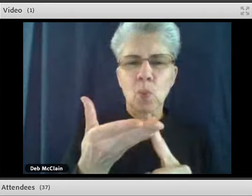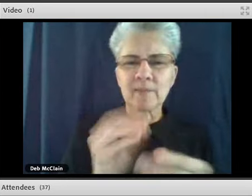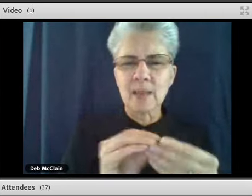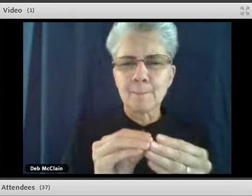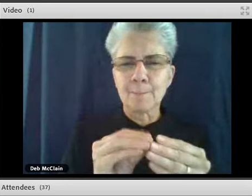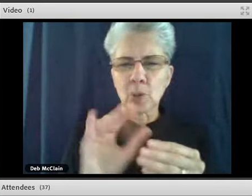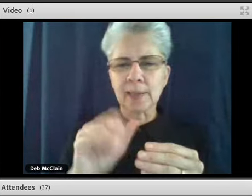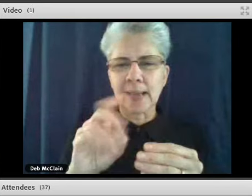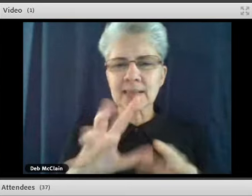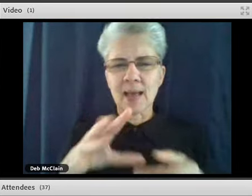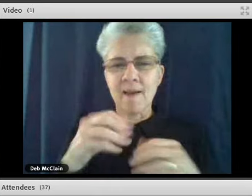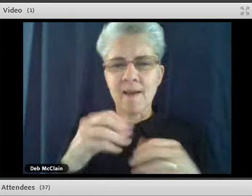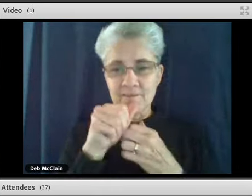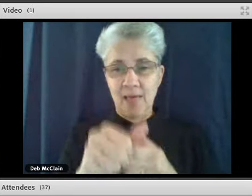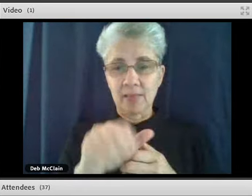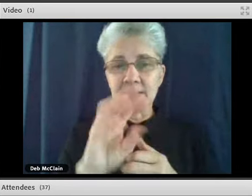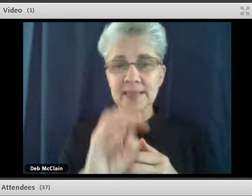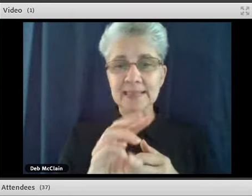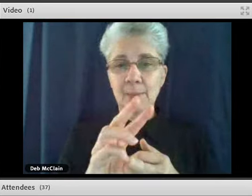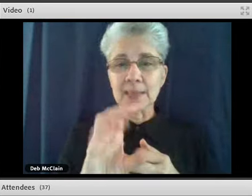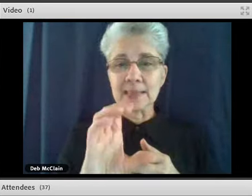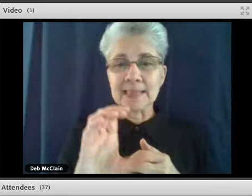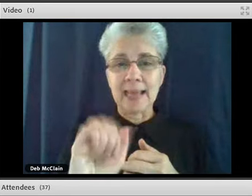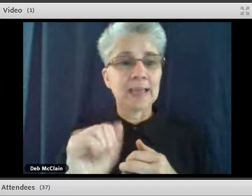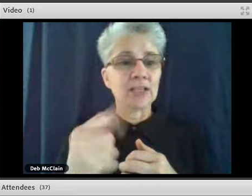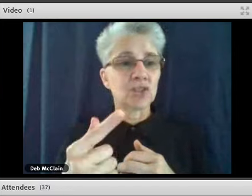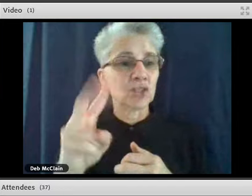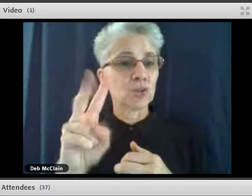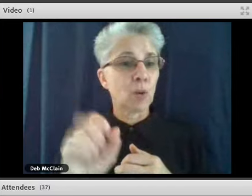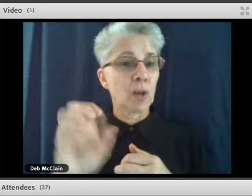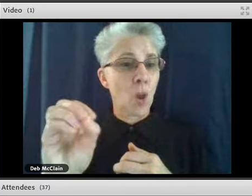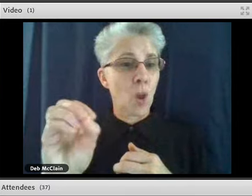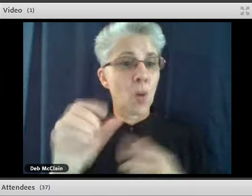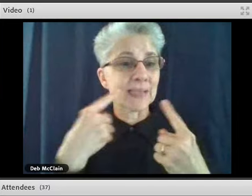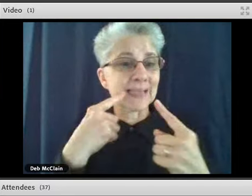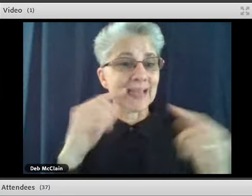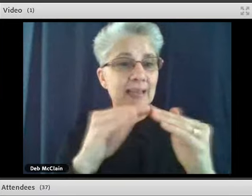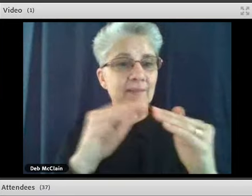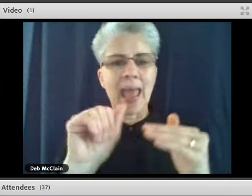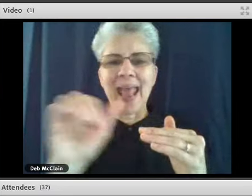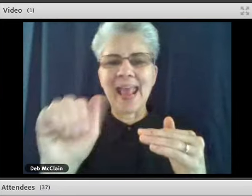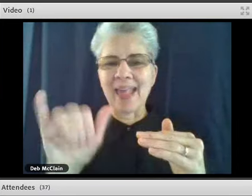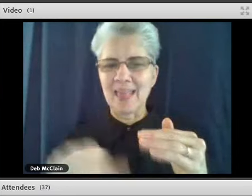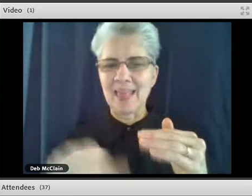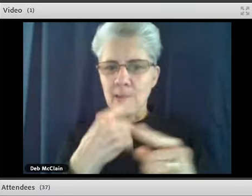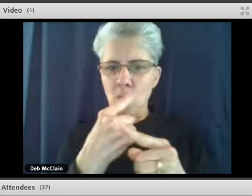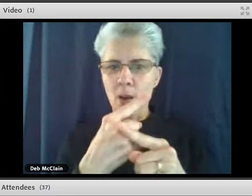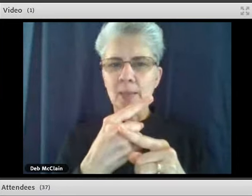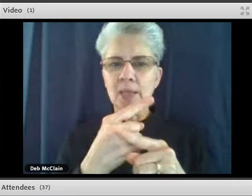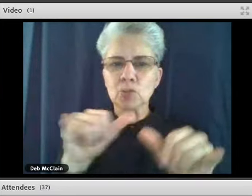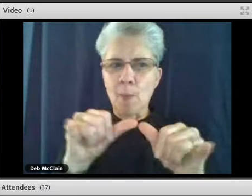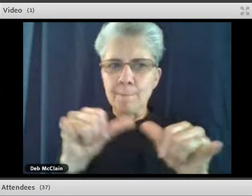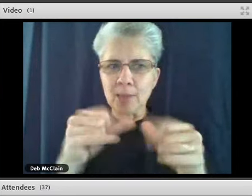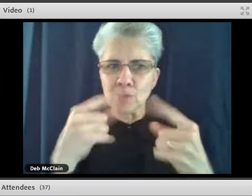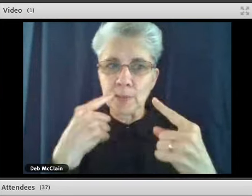the number of cases adopting WCAG 2.0 success level AA as the appropriate standard to measure accessibility.